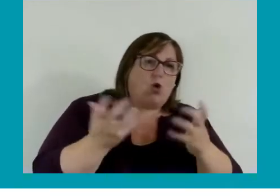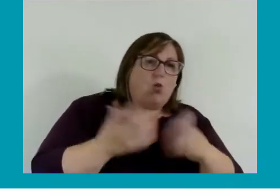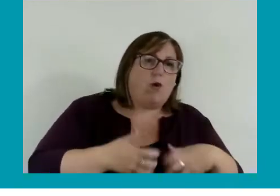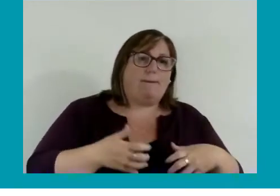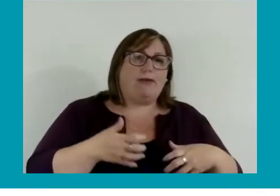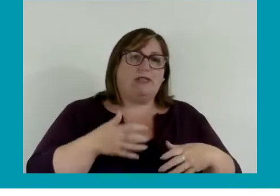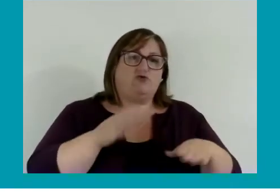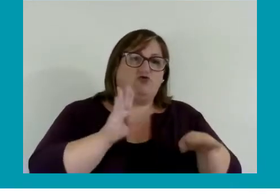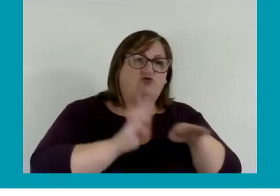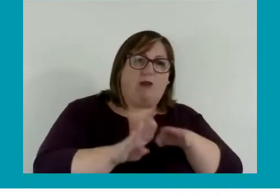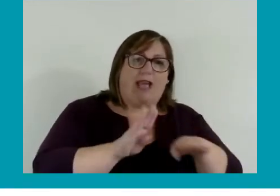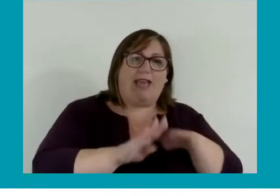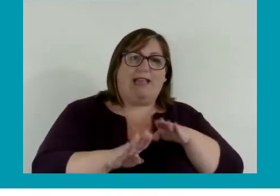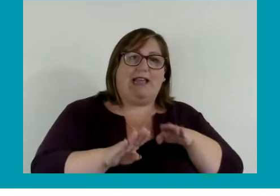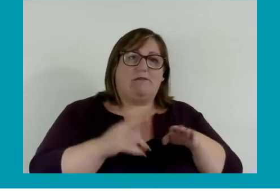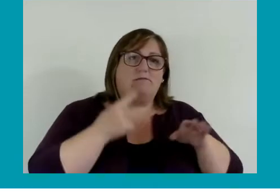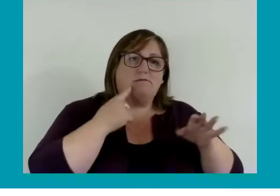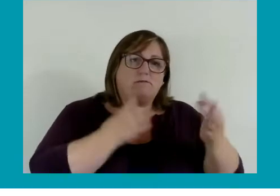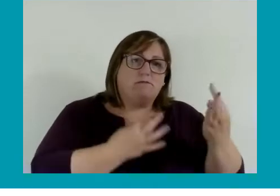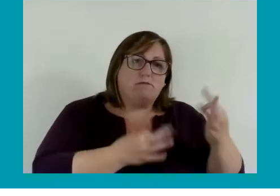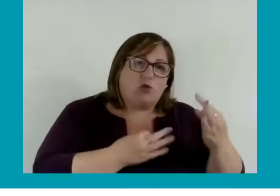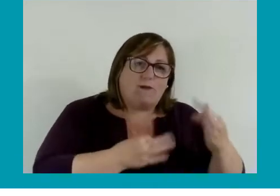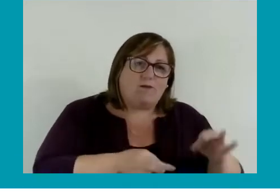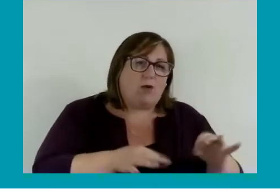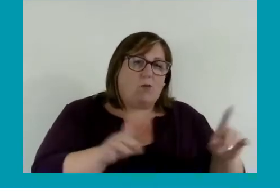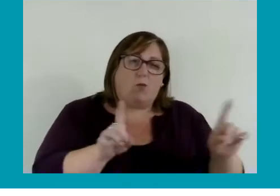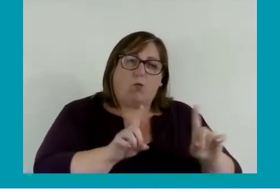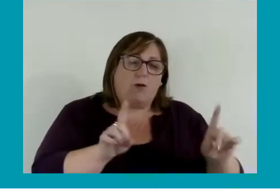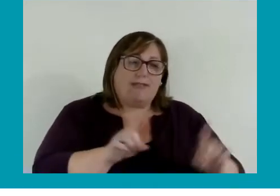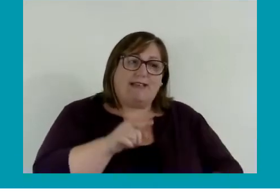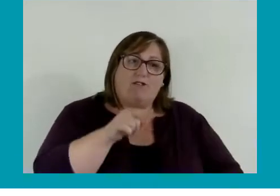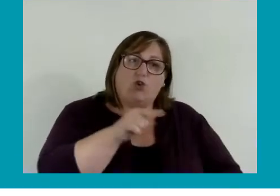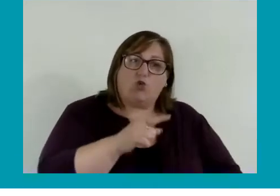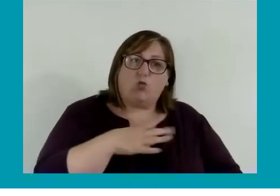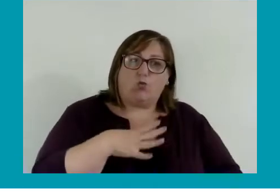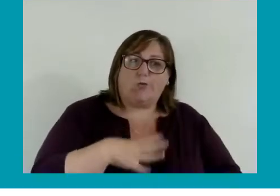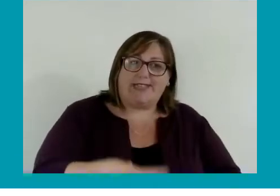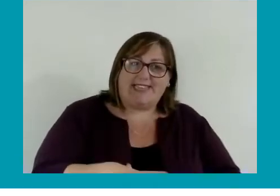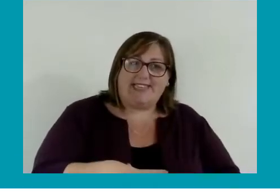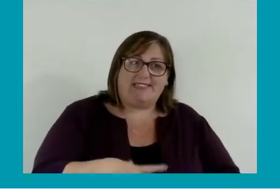reasonable adjustment to help them in their new role and and even established partners